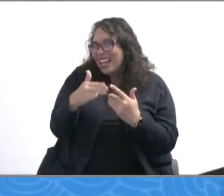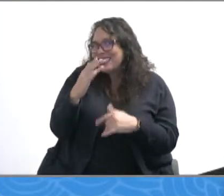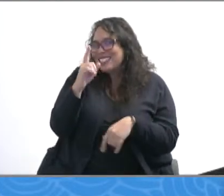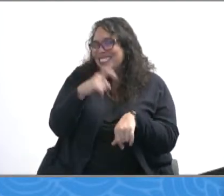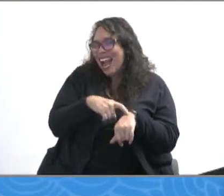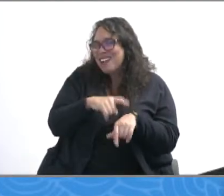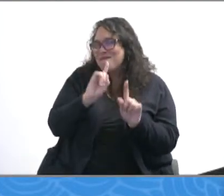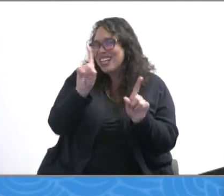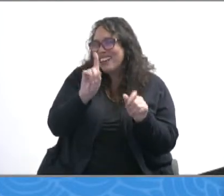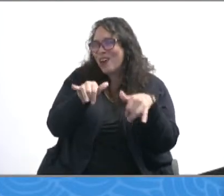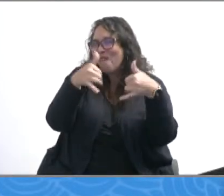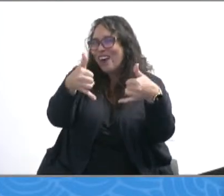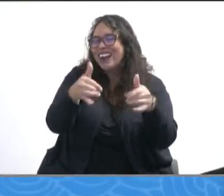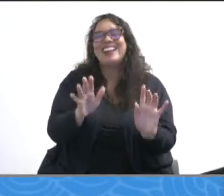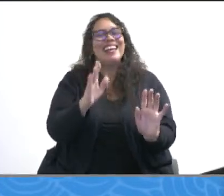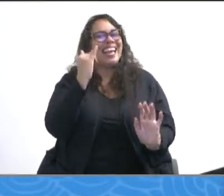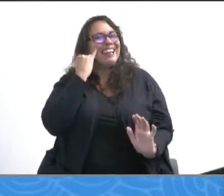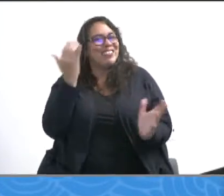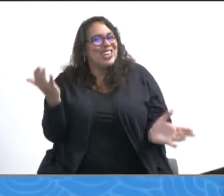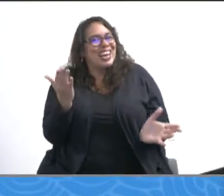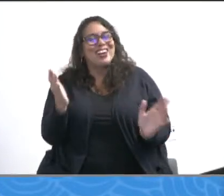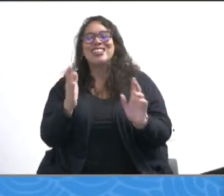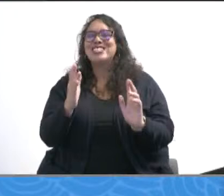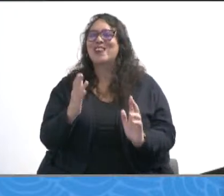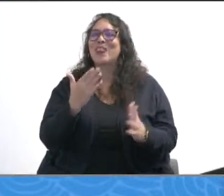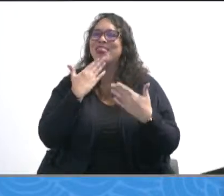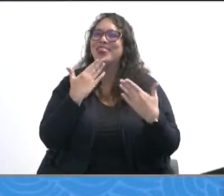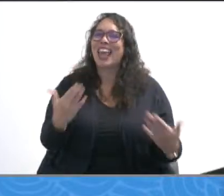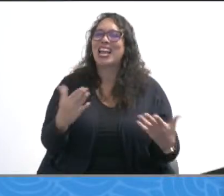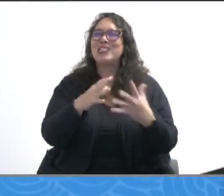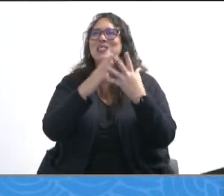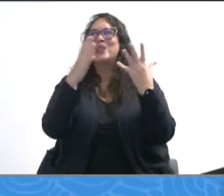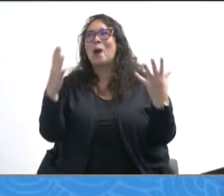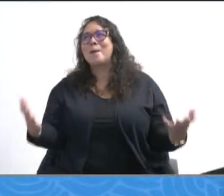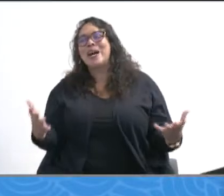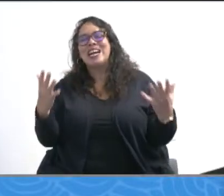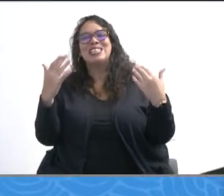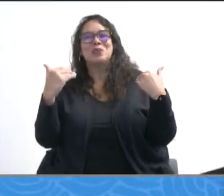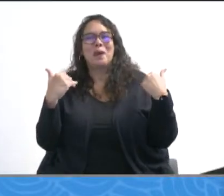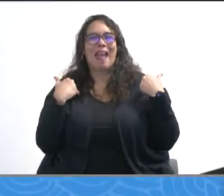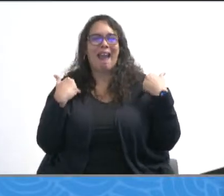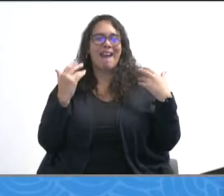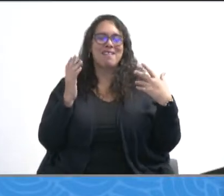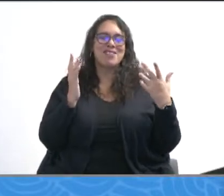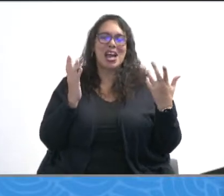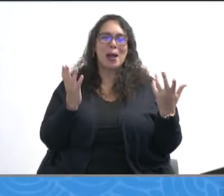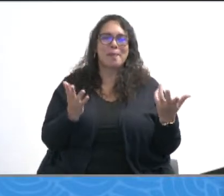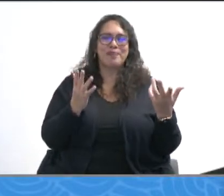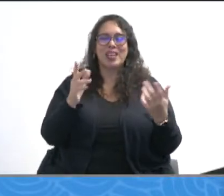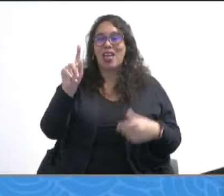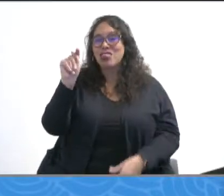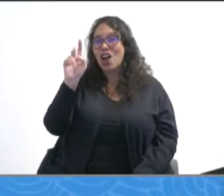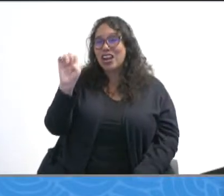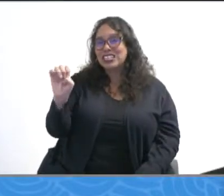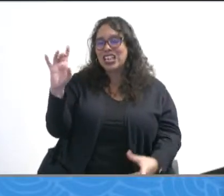if you're here to join us. And so thank you so much. We have our ThoughtExchange links there,